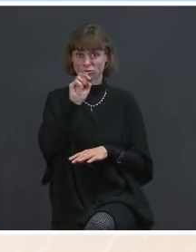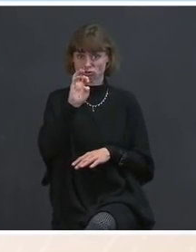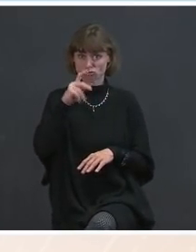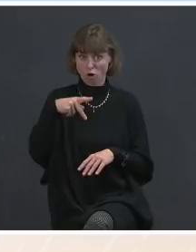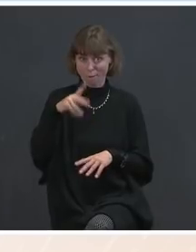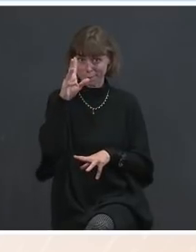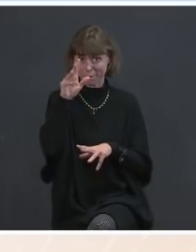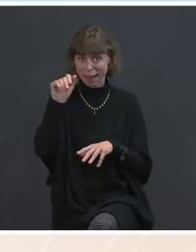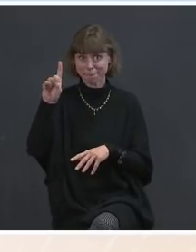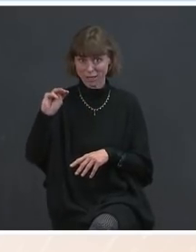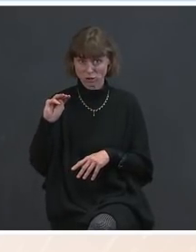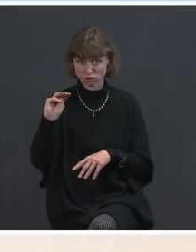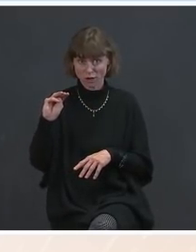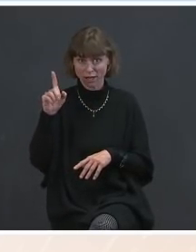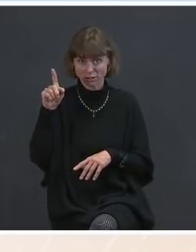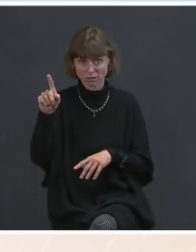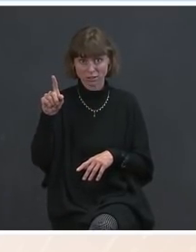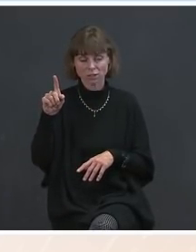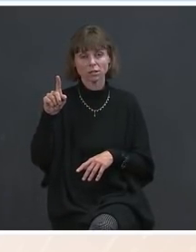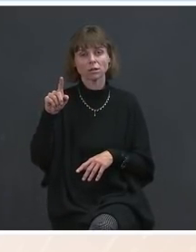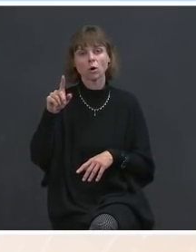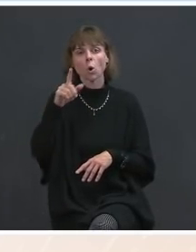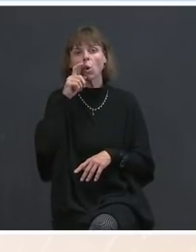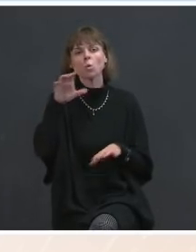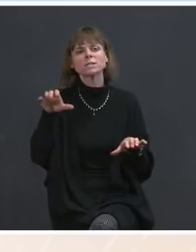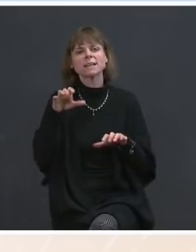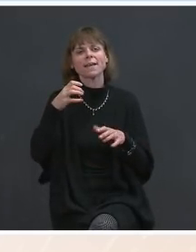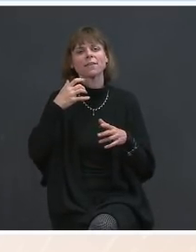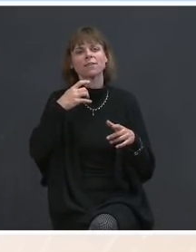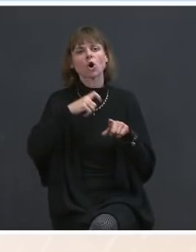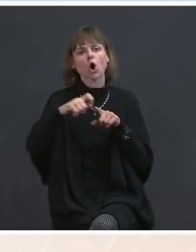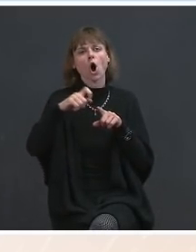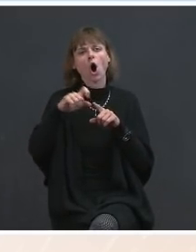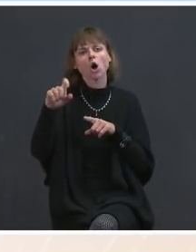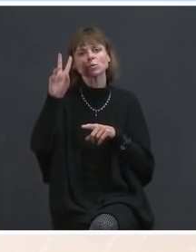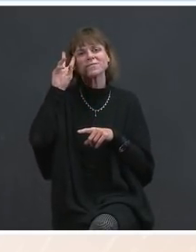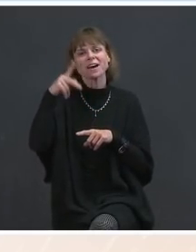Vice President Pence was doing theses weekly calls. And this has been a shift to go from Pence